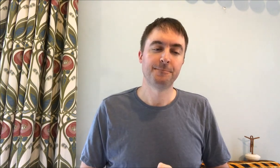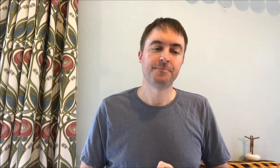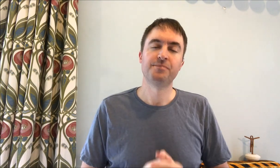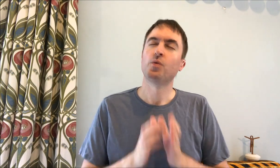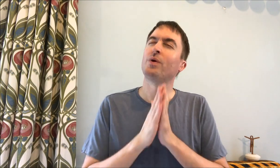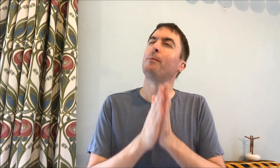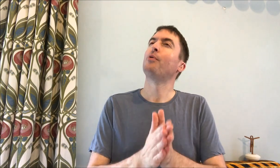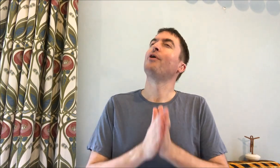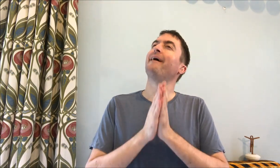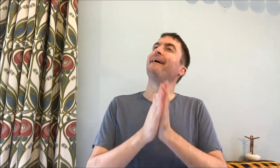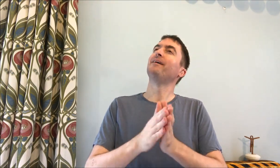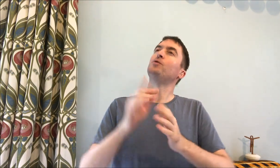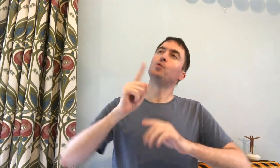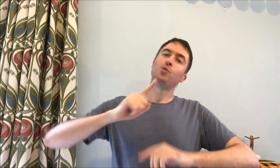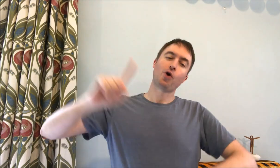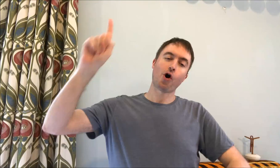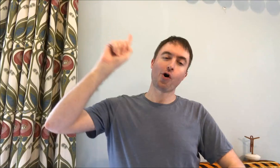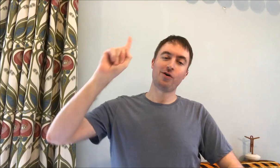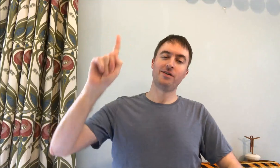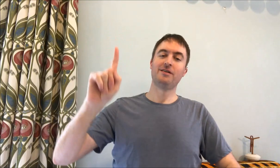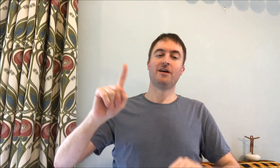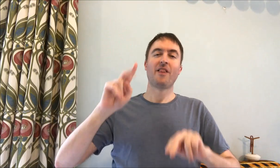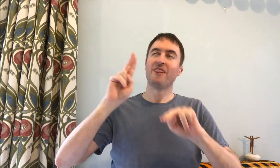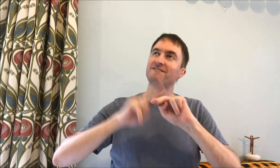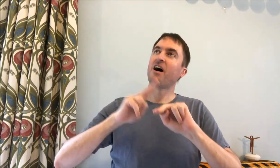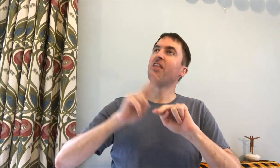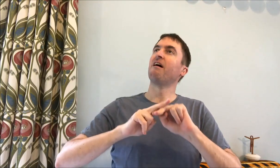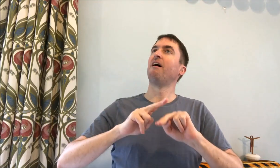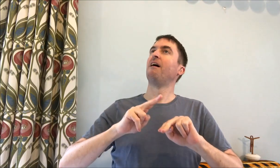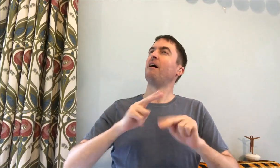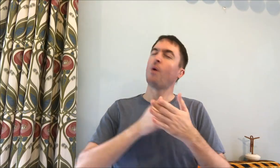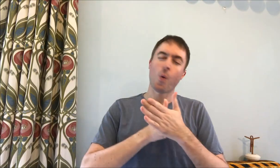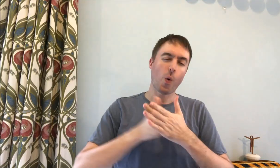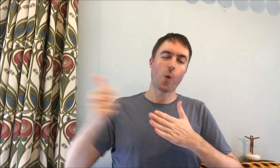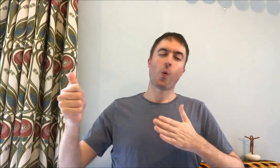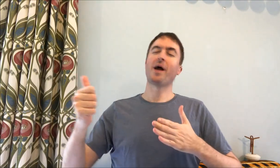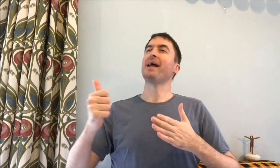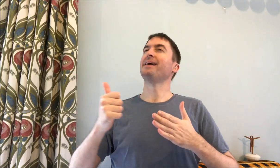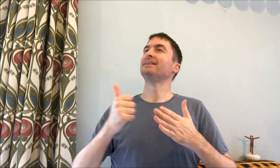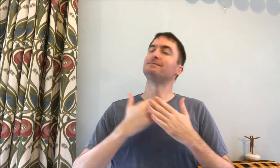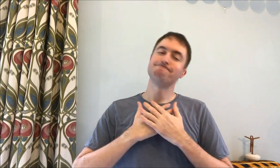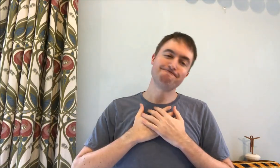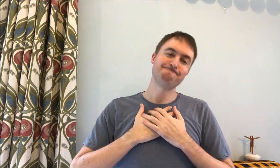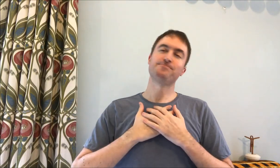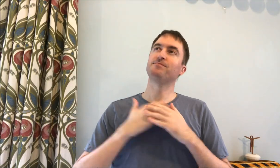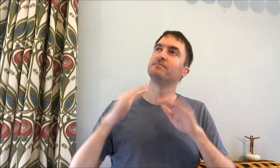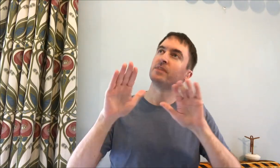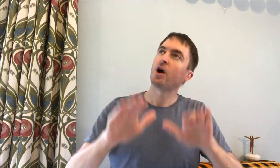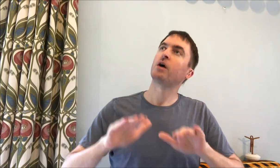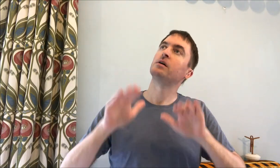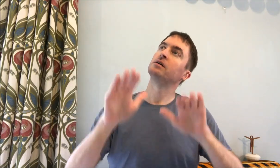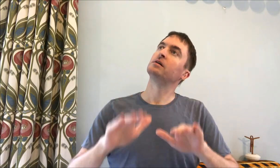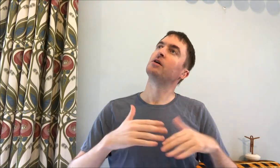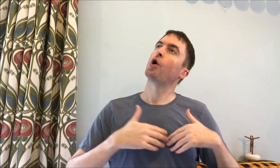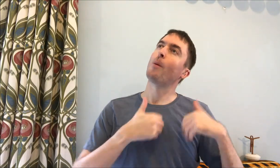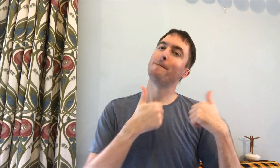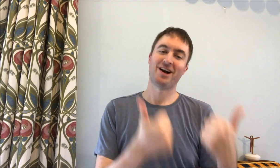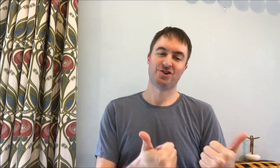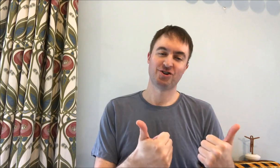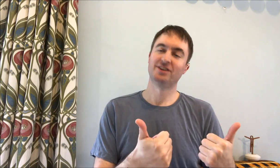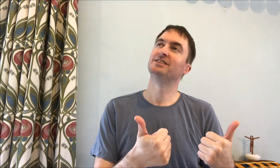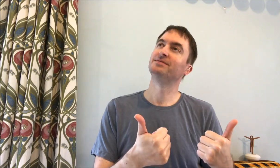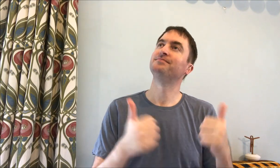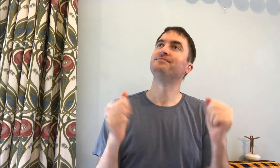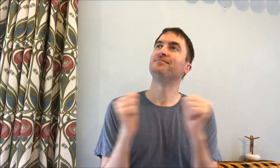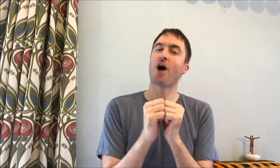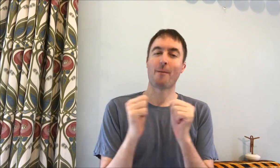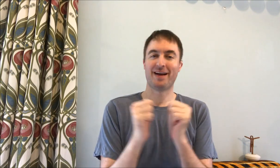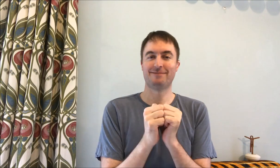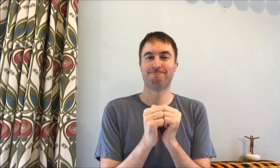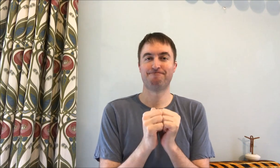We pray to God, the Father, who is always merciful and compassionate. Amen.